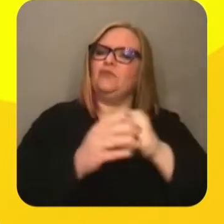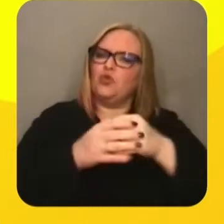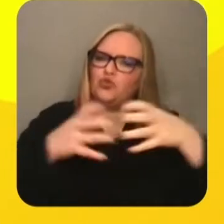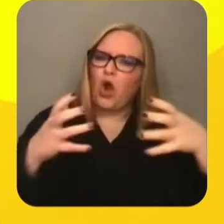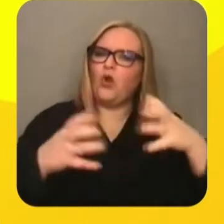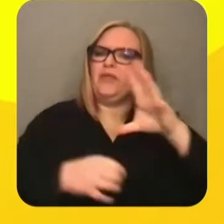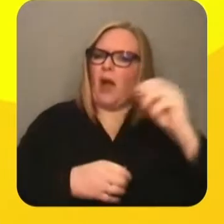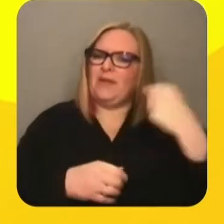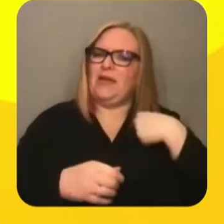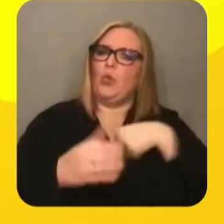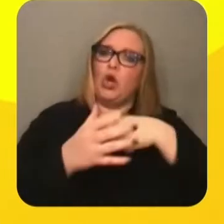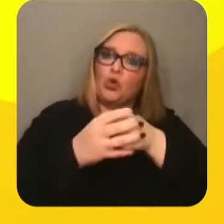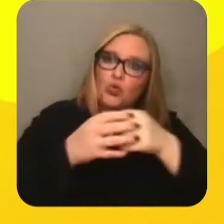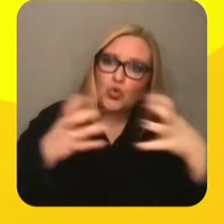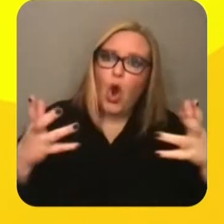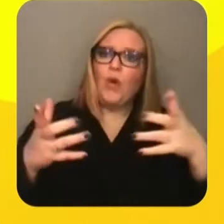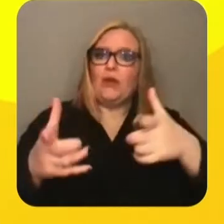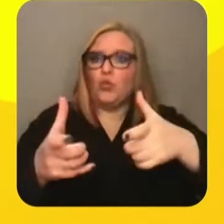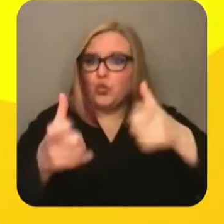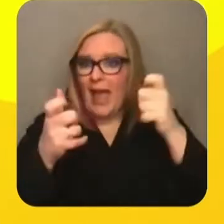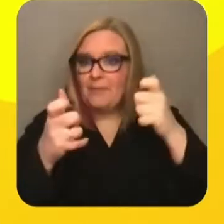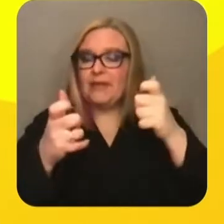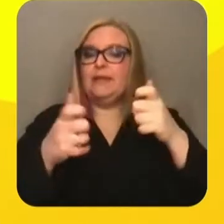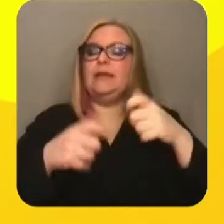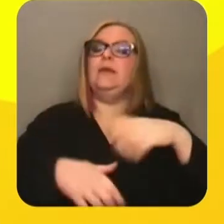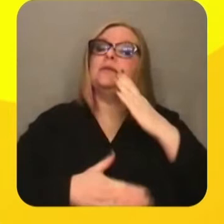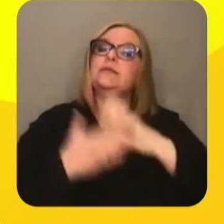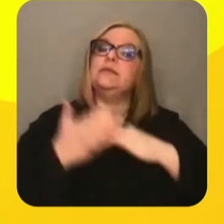and people are constantly moving around.